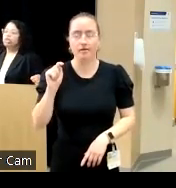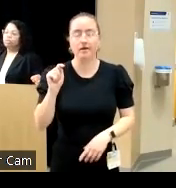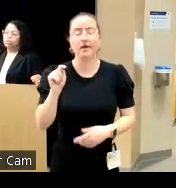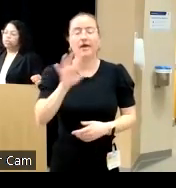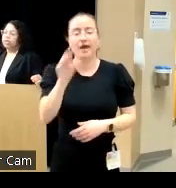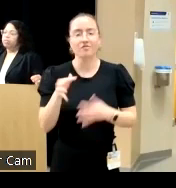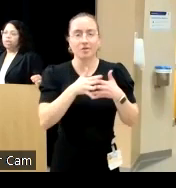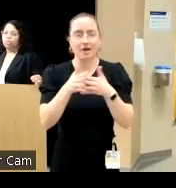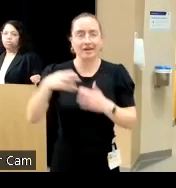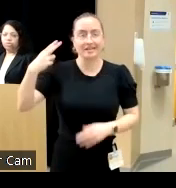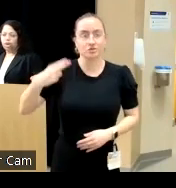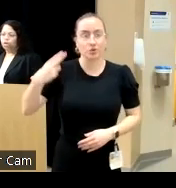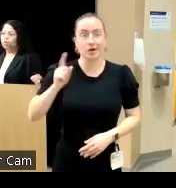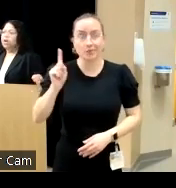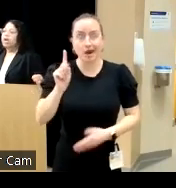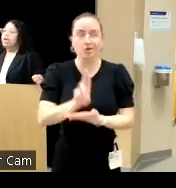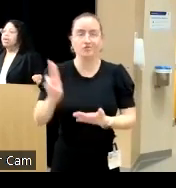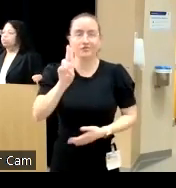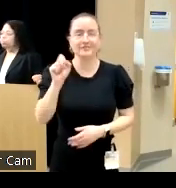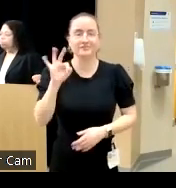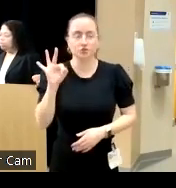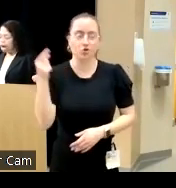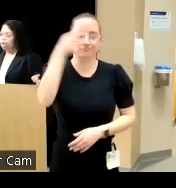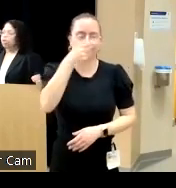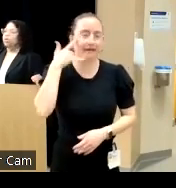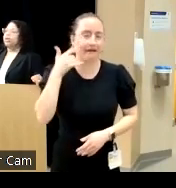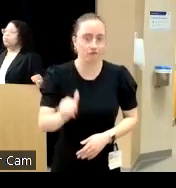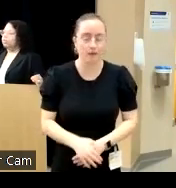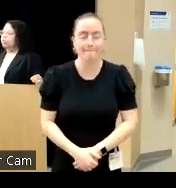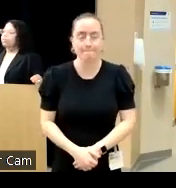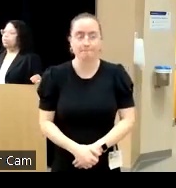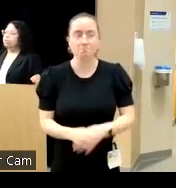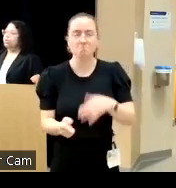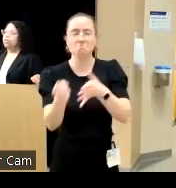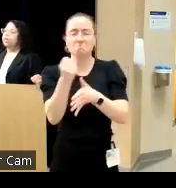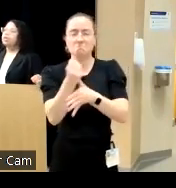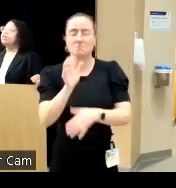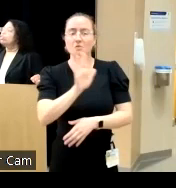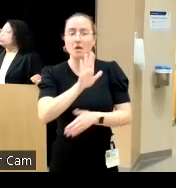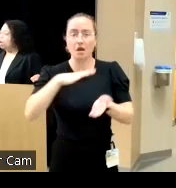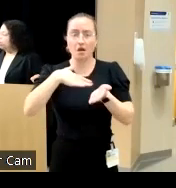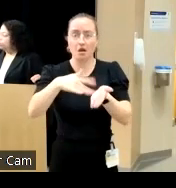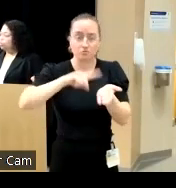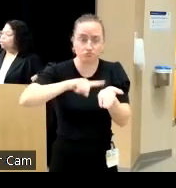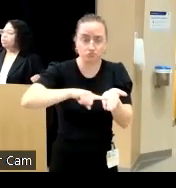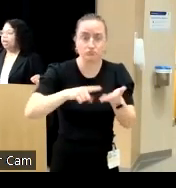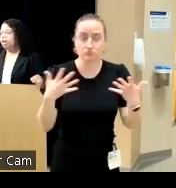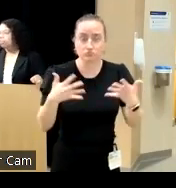at the University of San Francisco his primary work had really focused on trauma-informed care